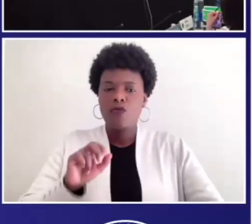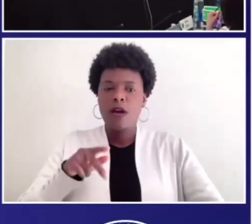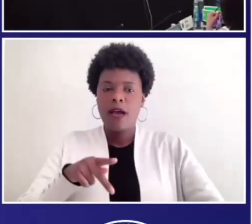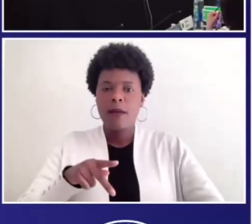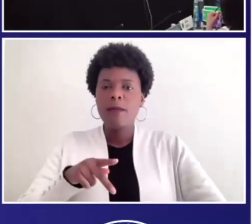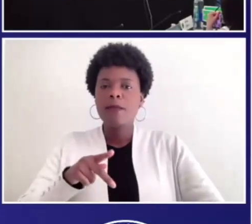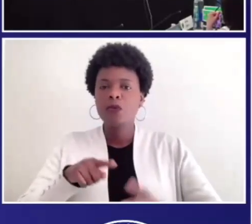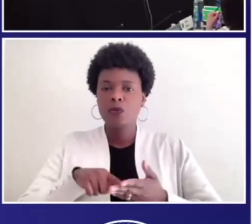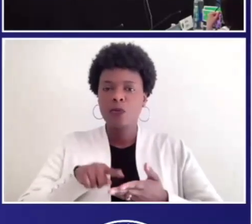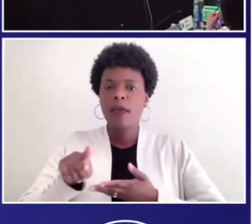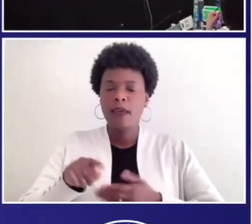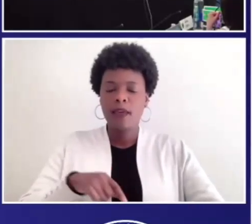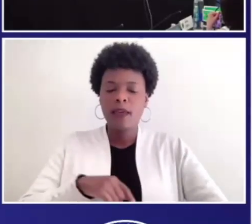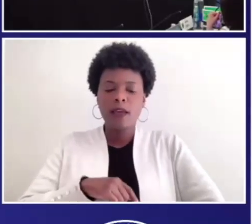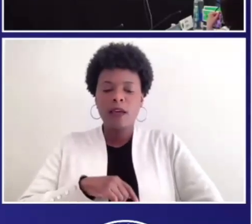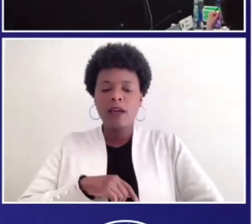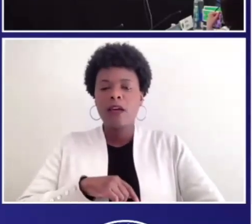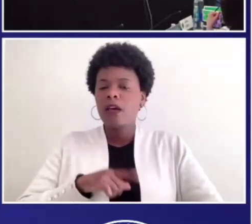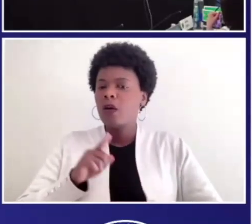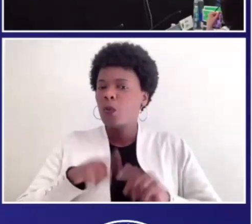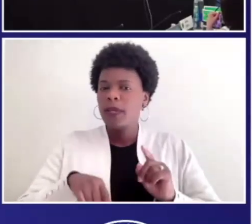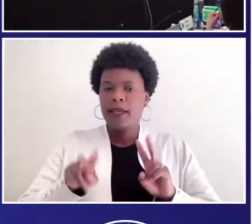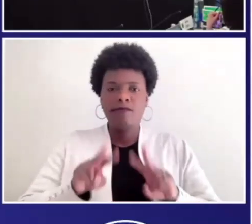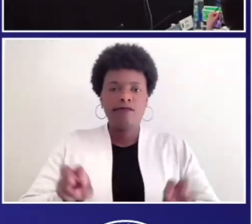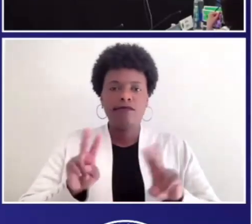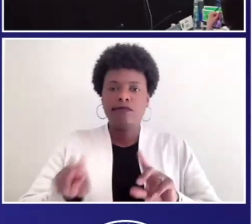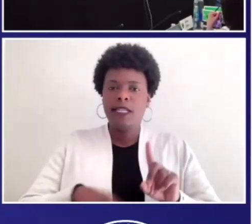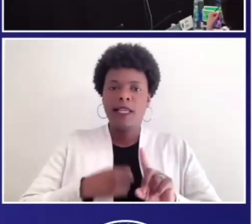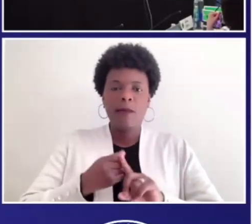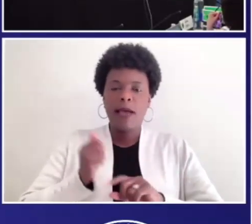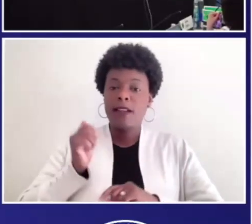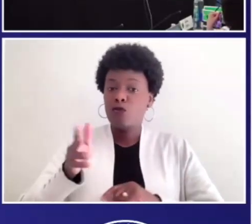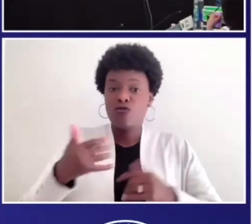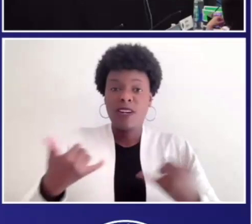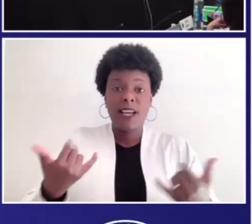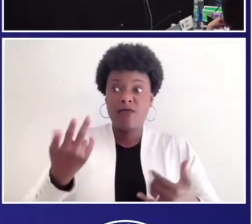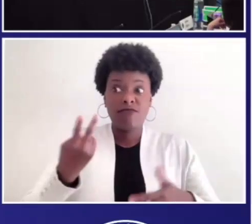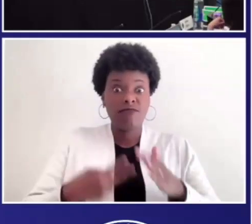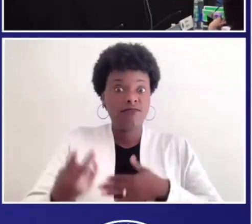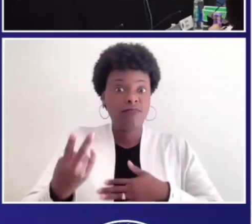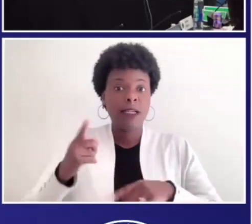pay under. We cannot assess an impact in the future at this time. I'm sure that there are some forecasting,